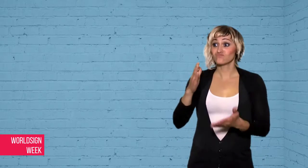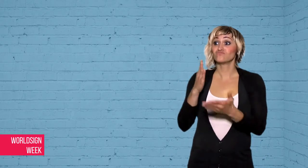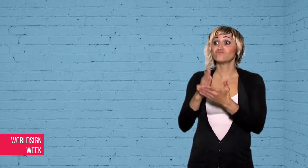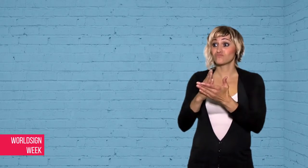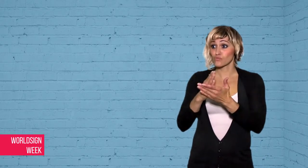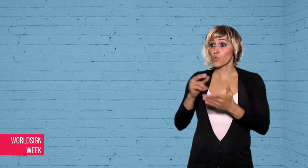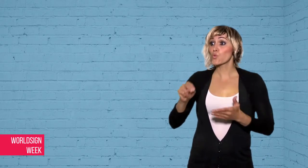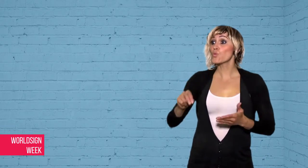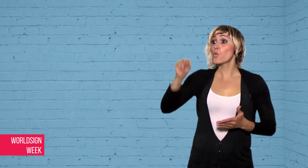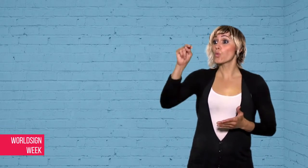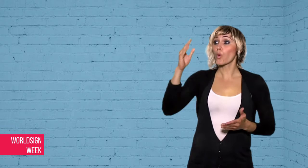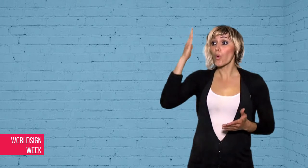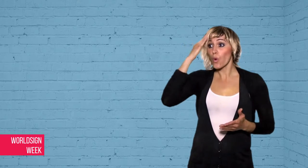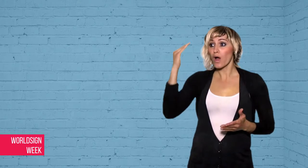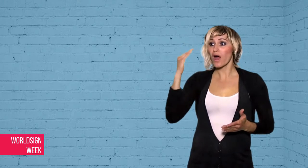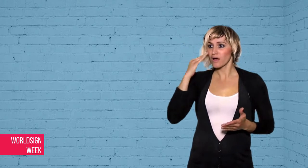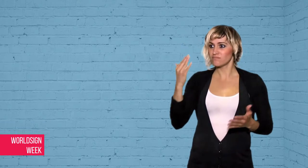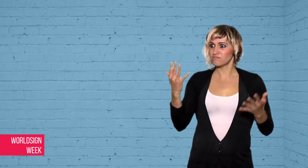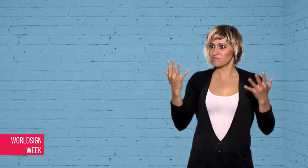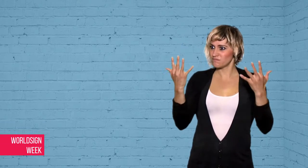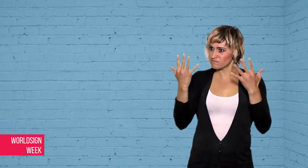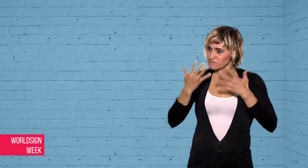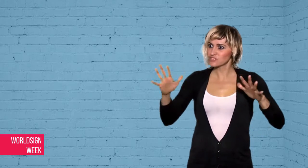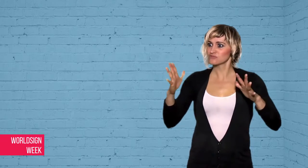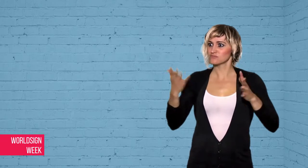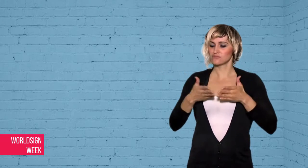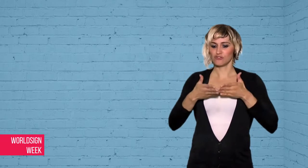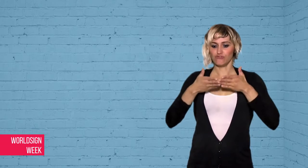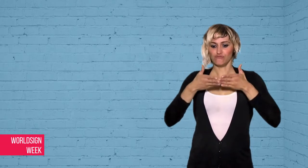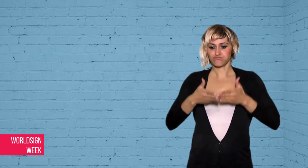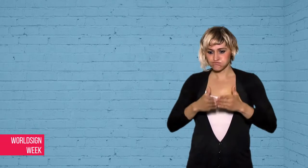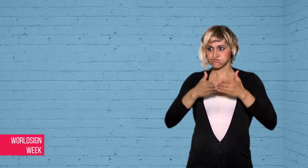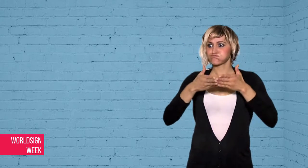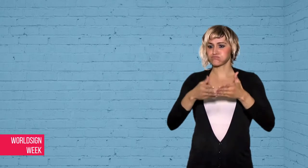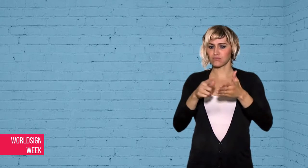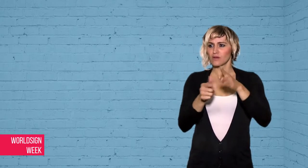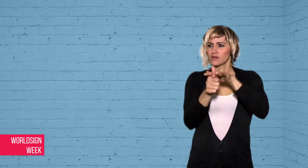Yes, recently North Korea successfully launched a missile